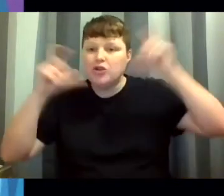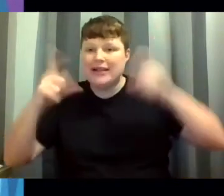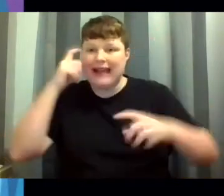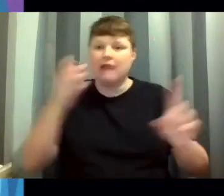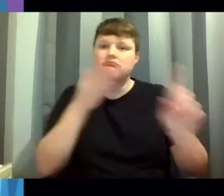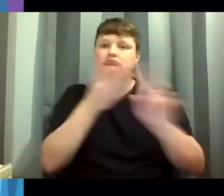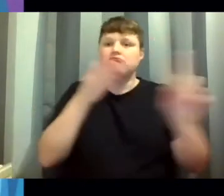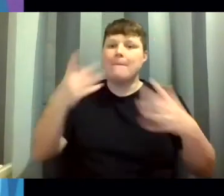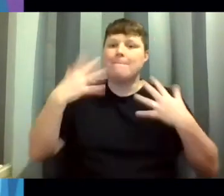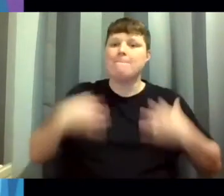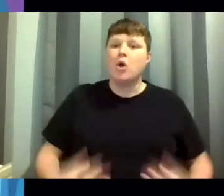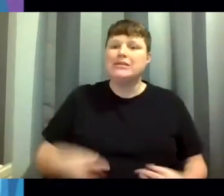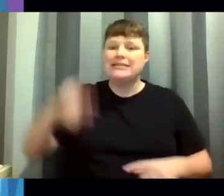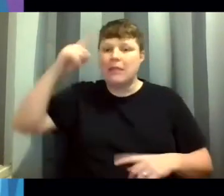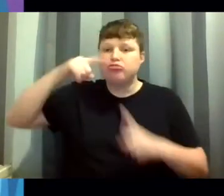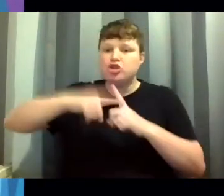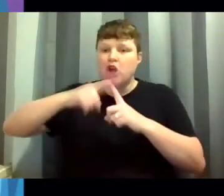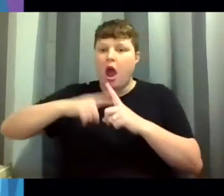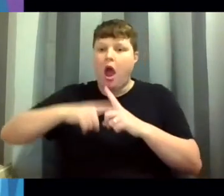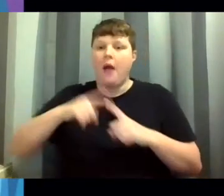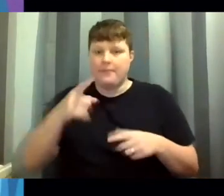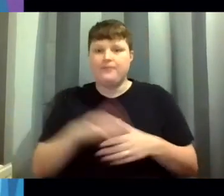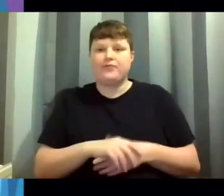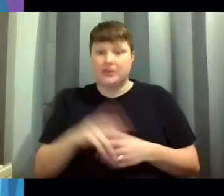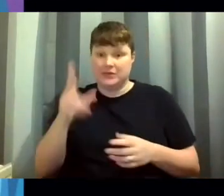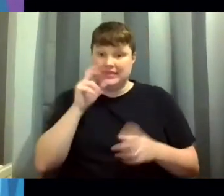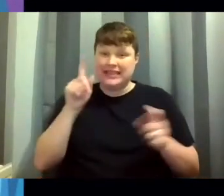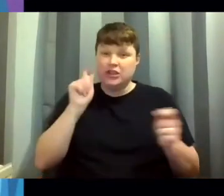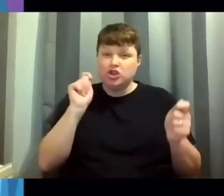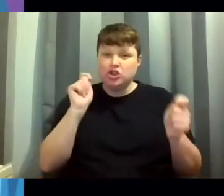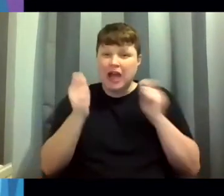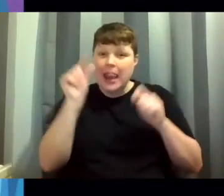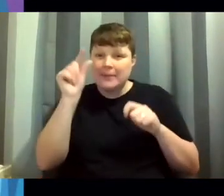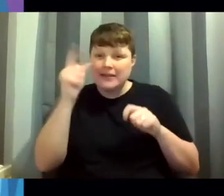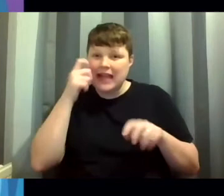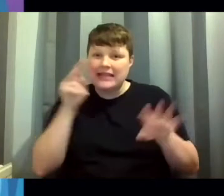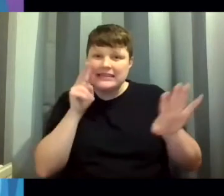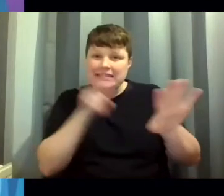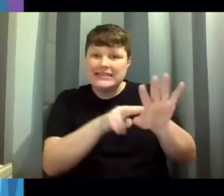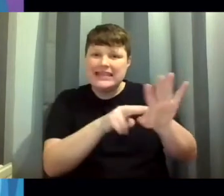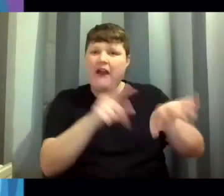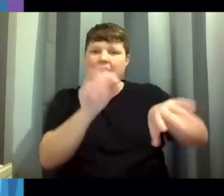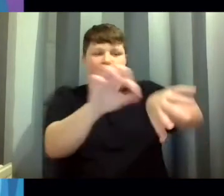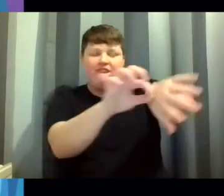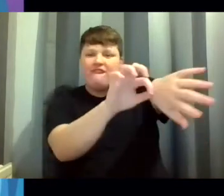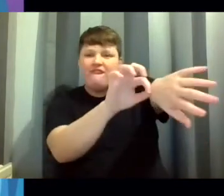If we change the wavelength slightly, we can start looking for veins and arteries which